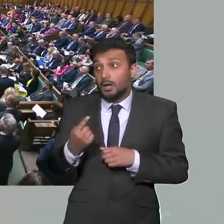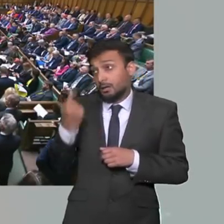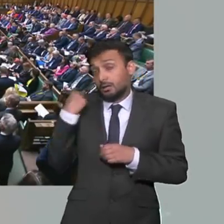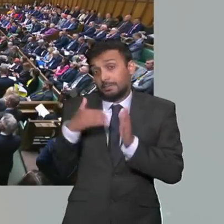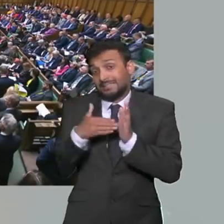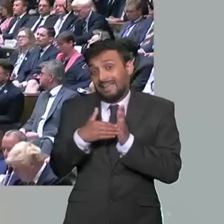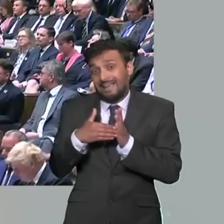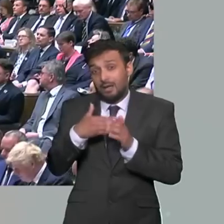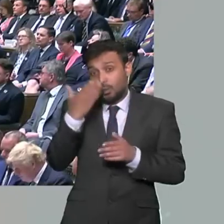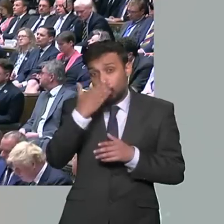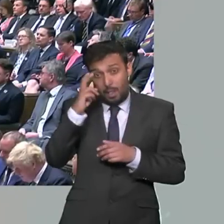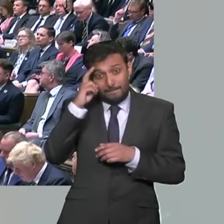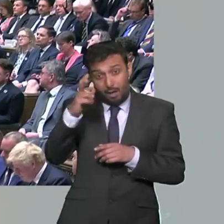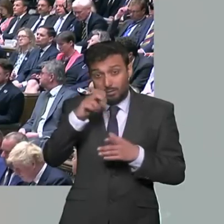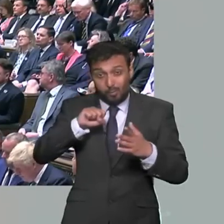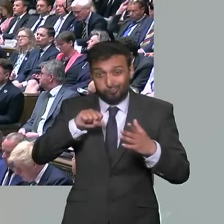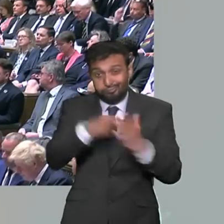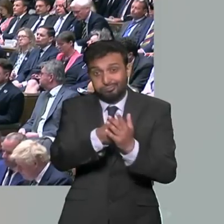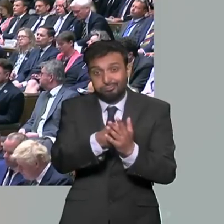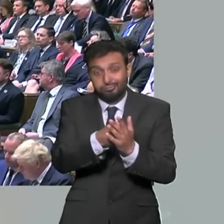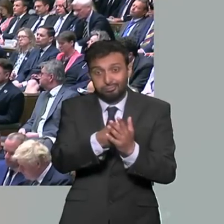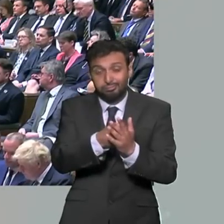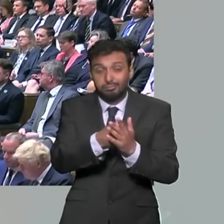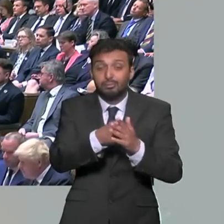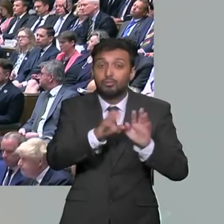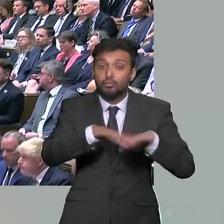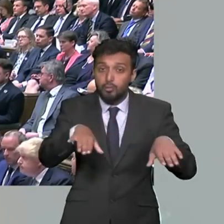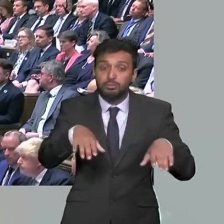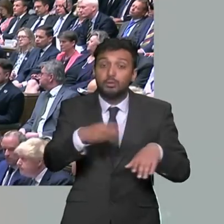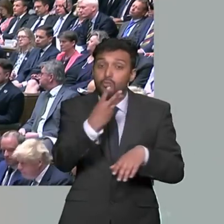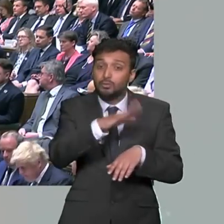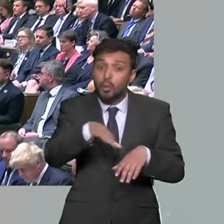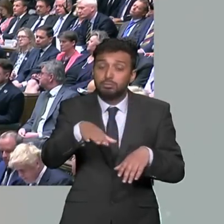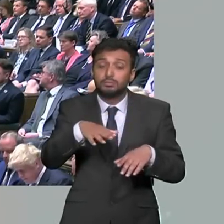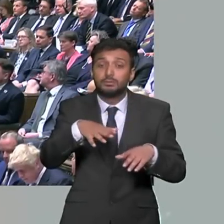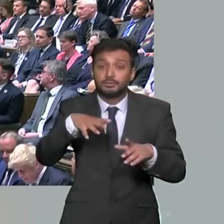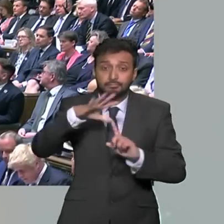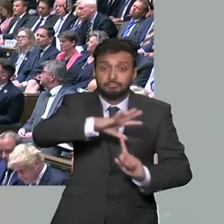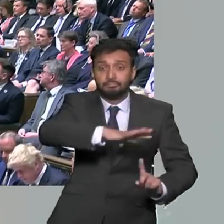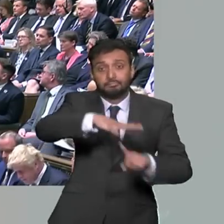into a group of schoolchildren in Llanfair Caereinion. Three children were airlifted to hospital, with another child and the bus driver taken